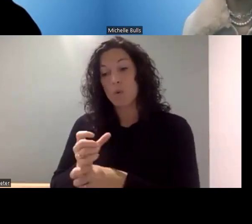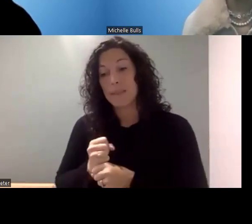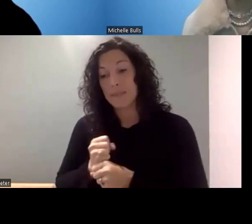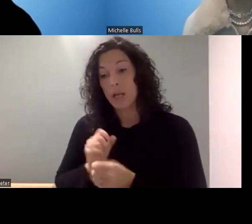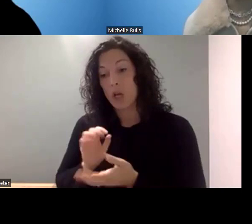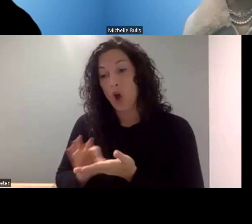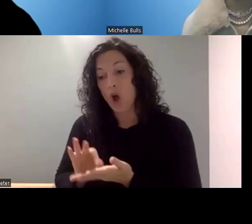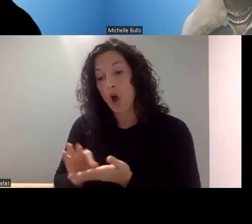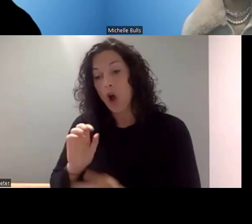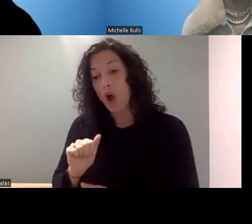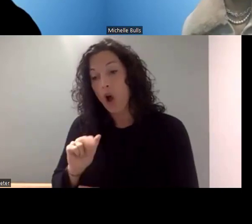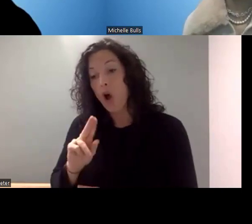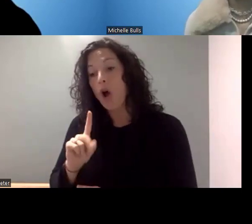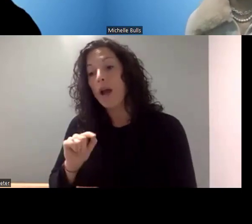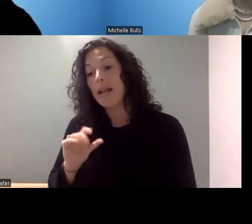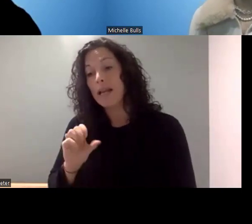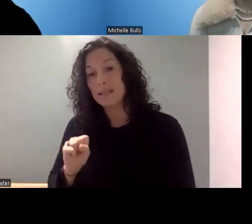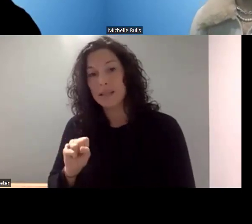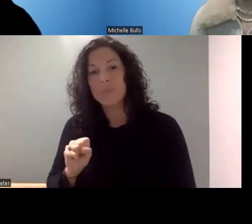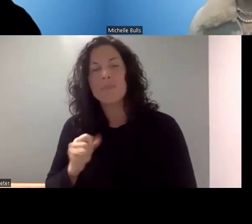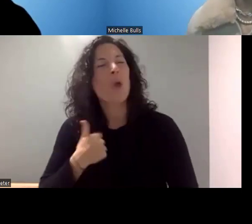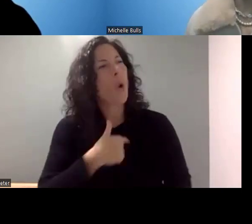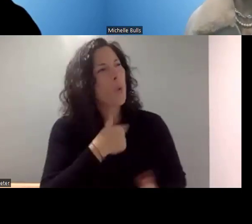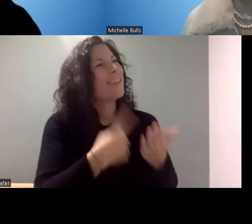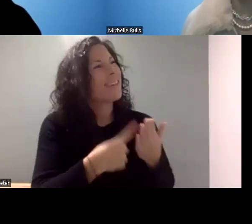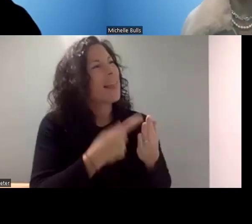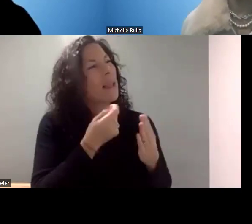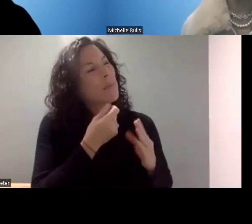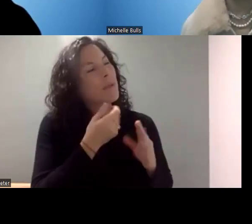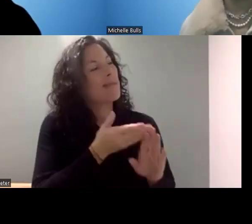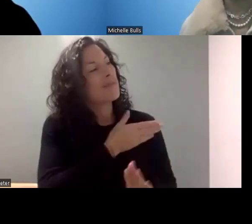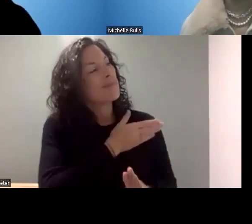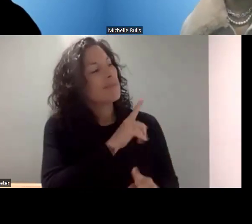Michelle Bulls: So I think we talked a little bit about it in the question that you asked before, Kasima,